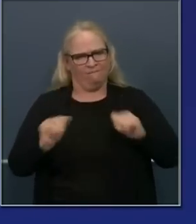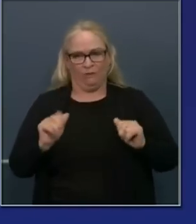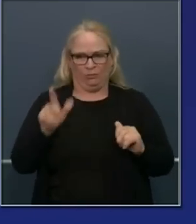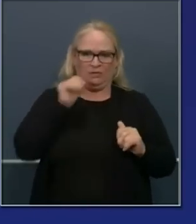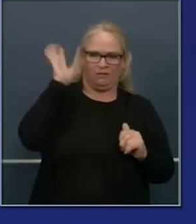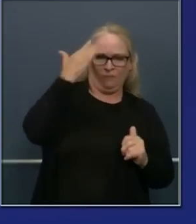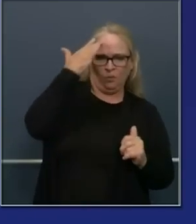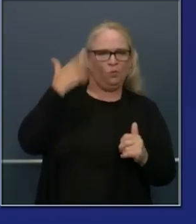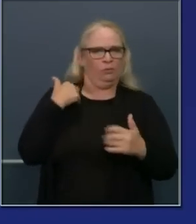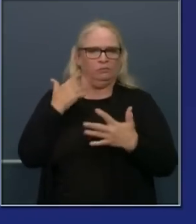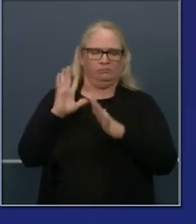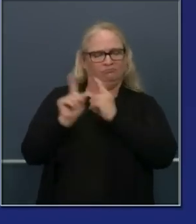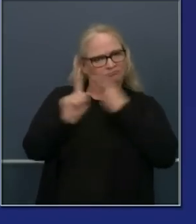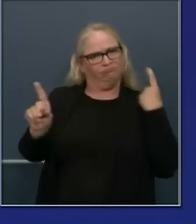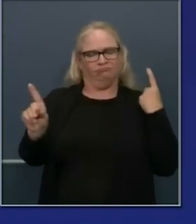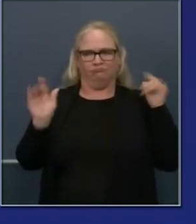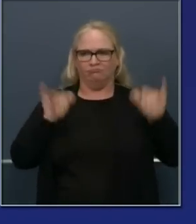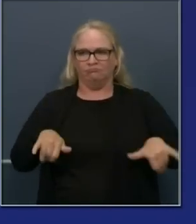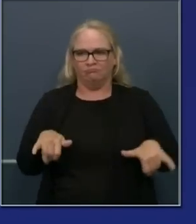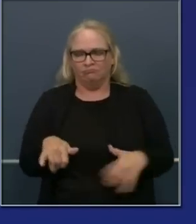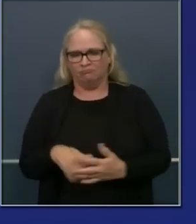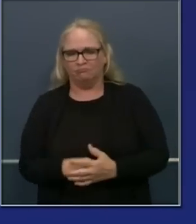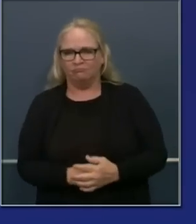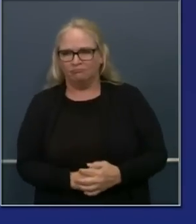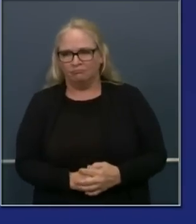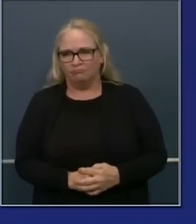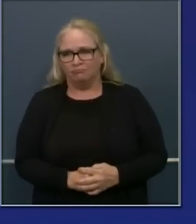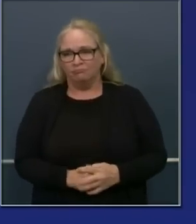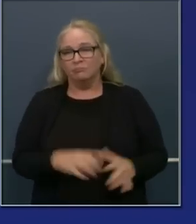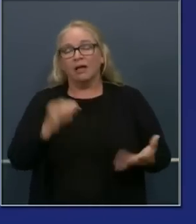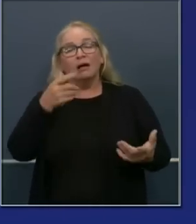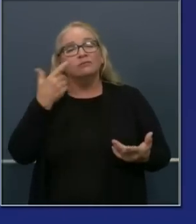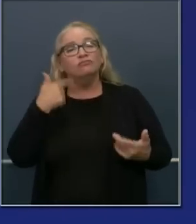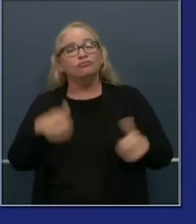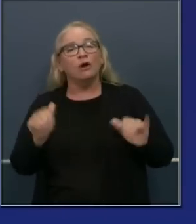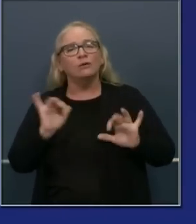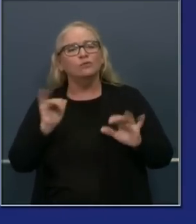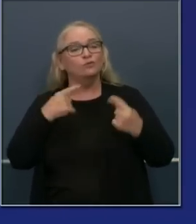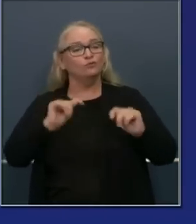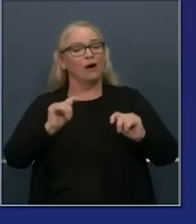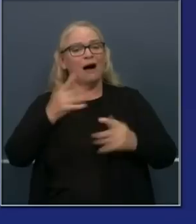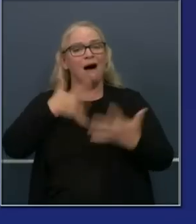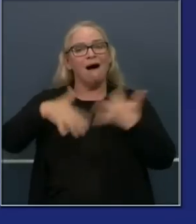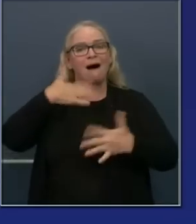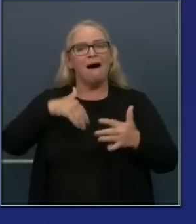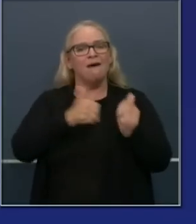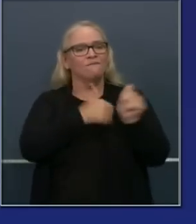PEOPLE OUTSIDE OF YOUR HOUSEHOLD AND YOU DO NOT COME